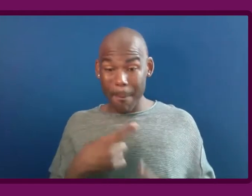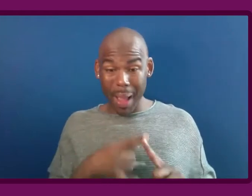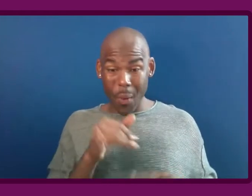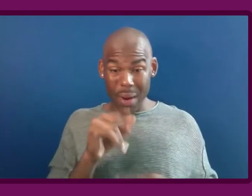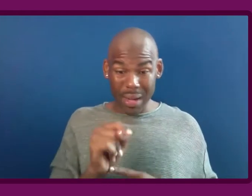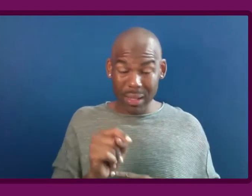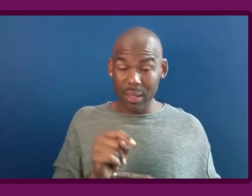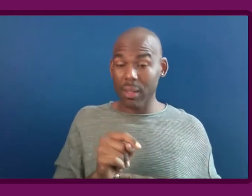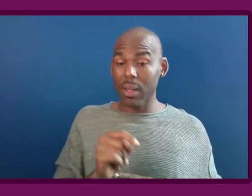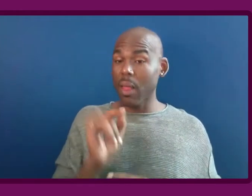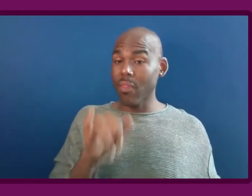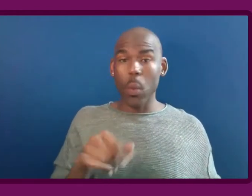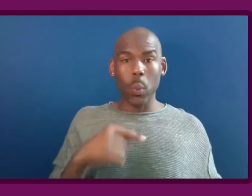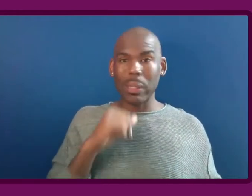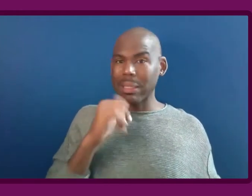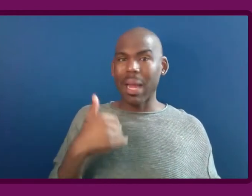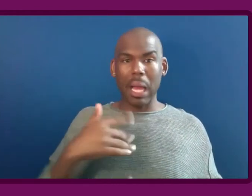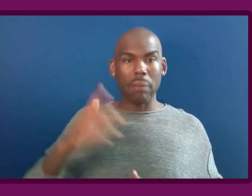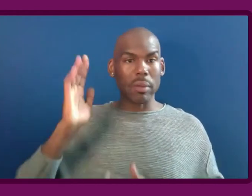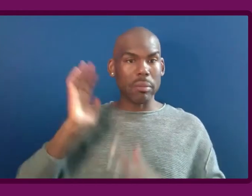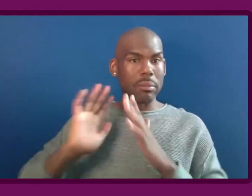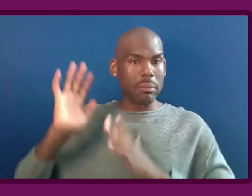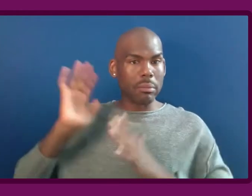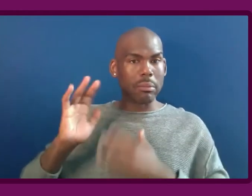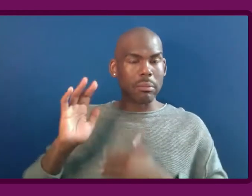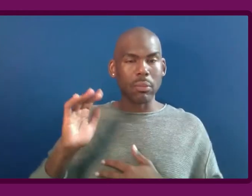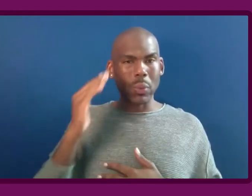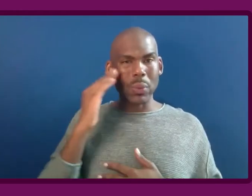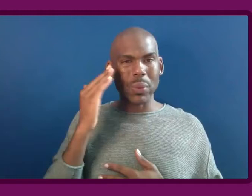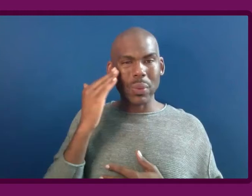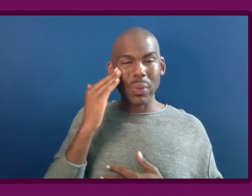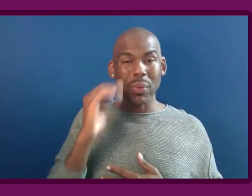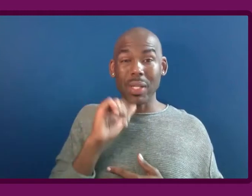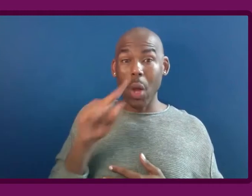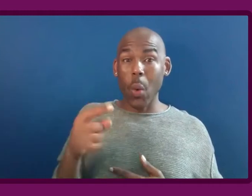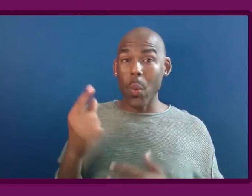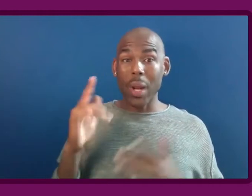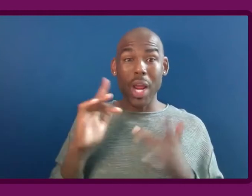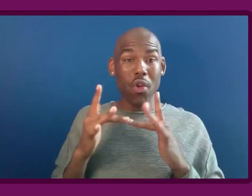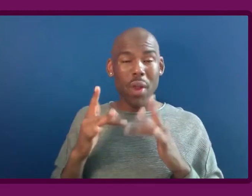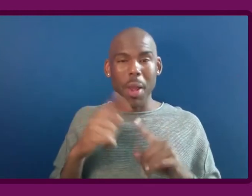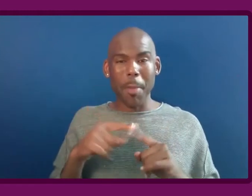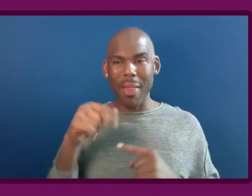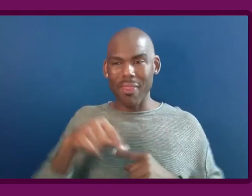talking about it, that we didn't have back when we didn't have ... Not only internet,